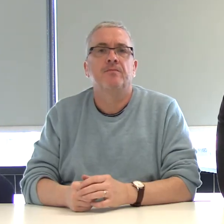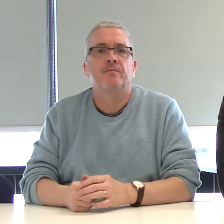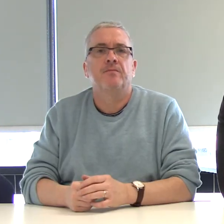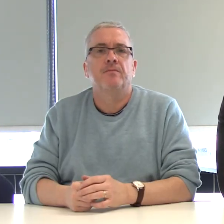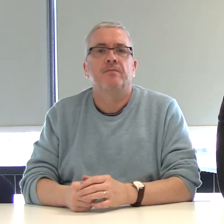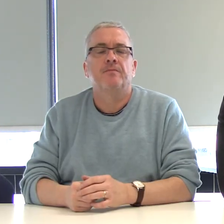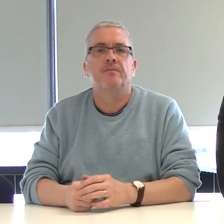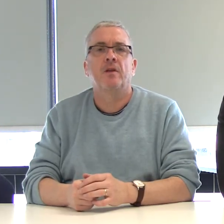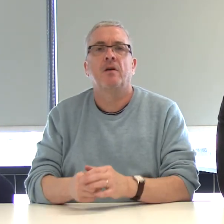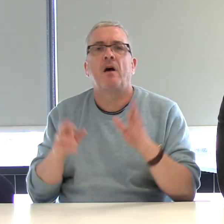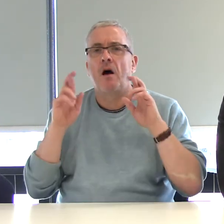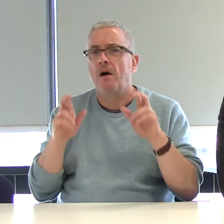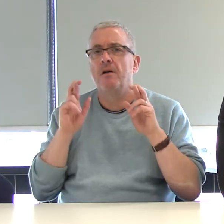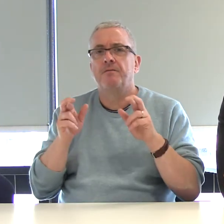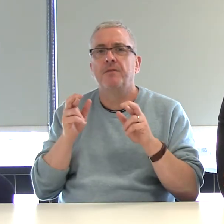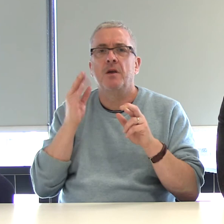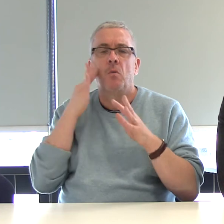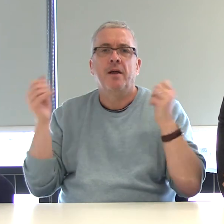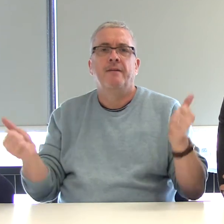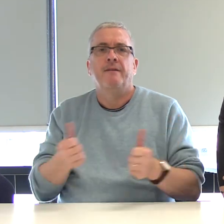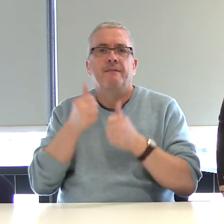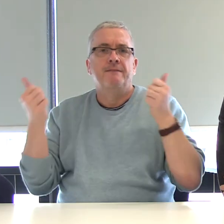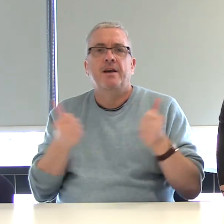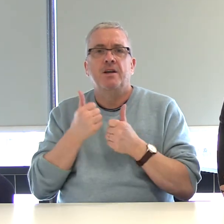By the time this crisis gets to a point where we can return to some normality